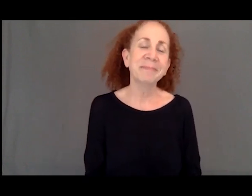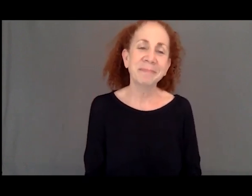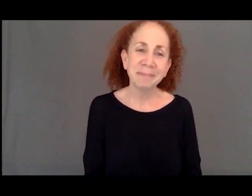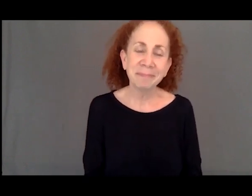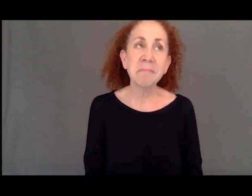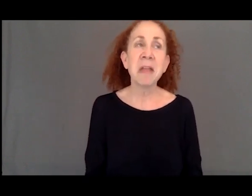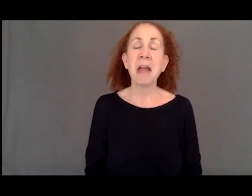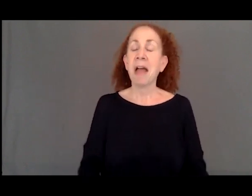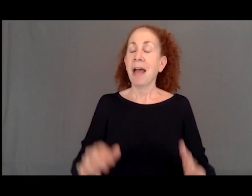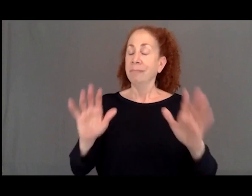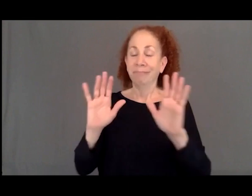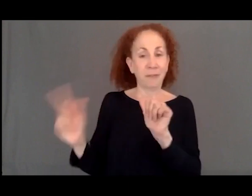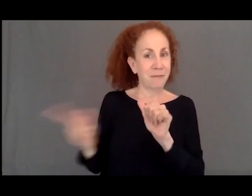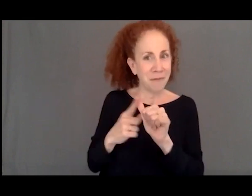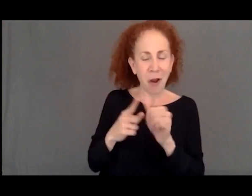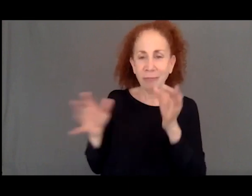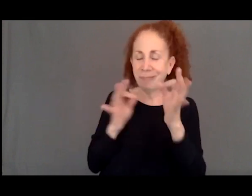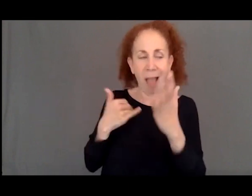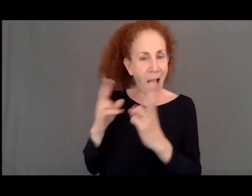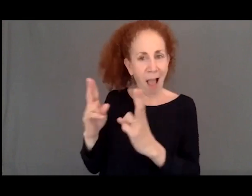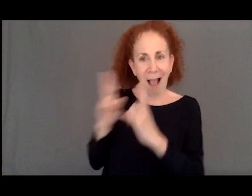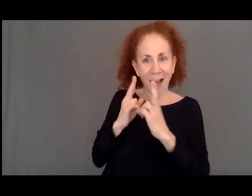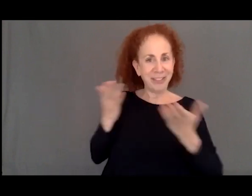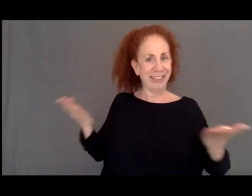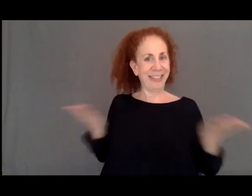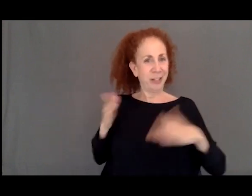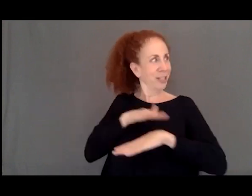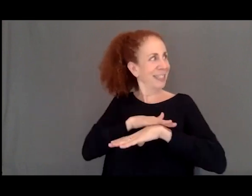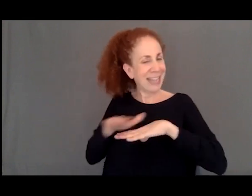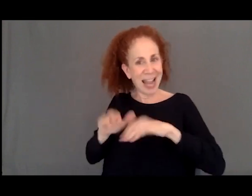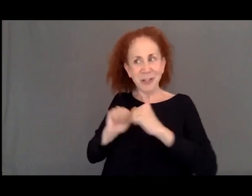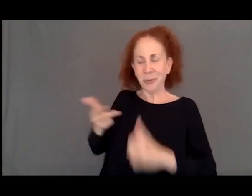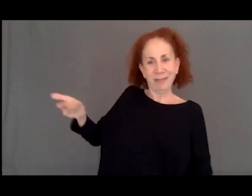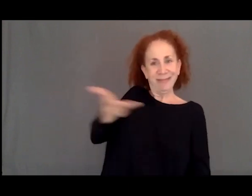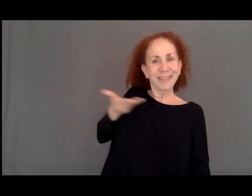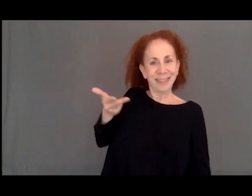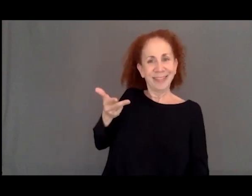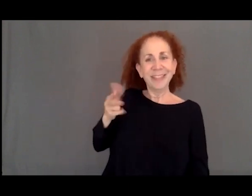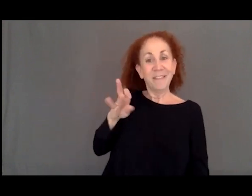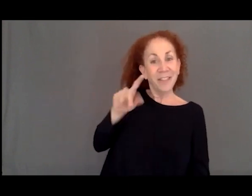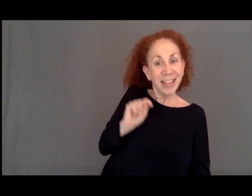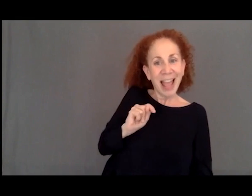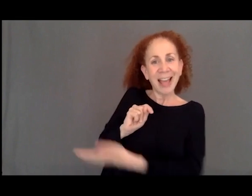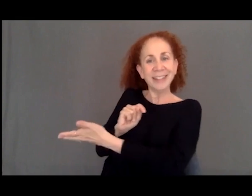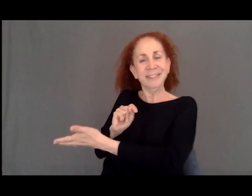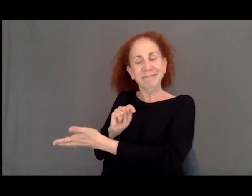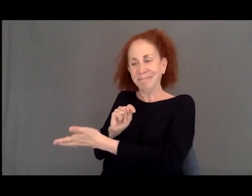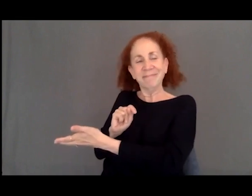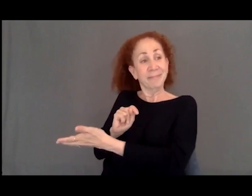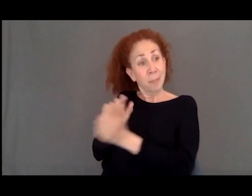I'll just begin by saying what a privilege it is actually to be here on the stage with Viet, my wonderful colleague Doug, and all of you.